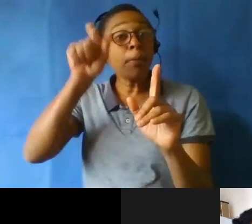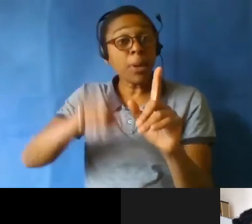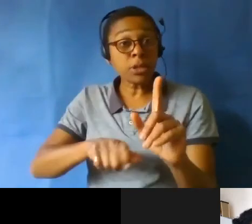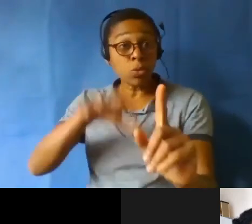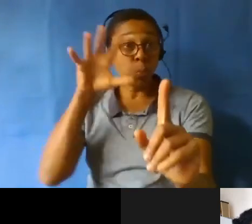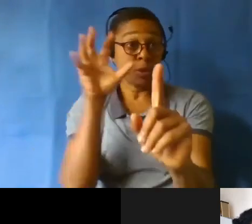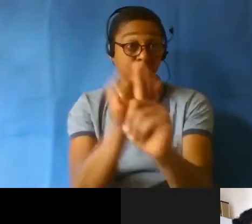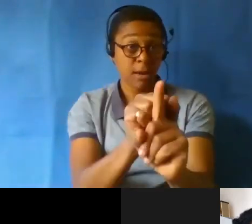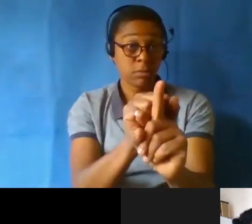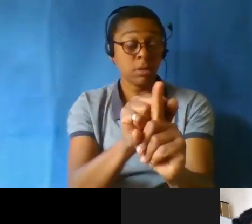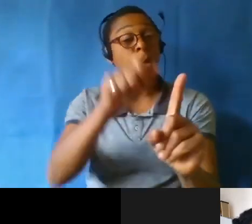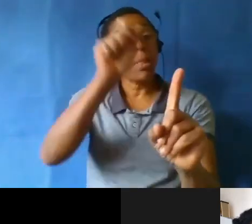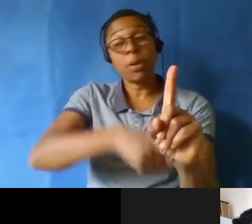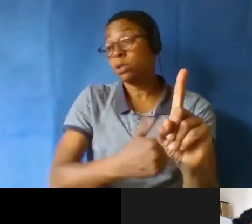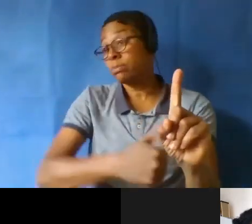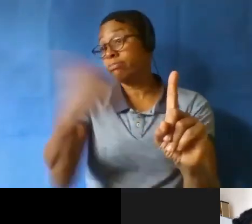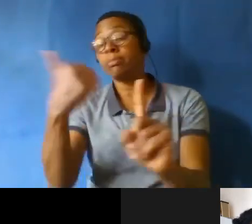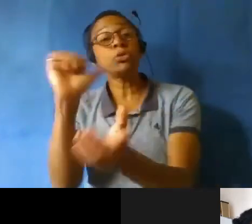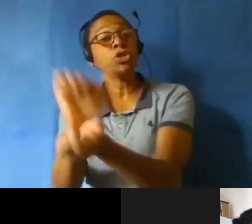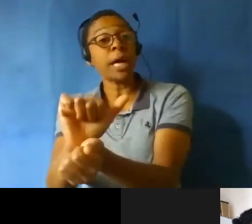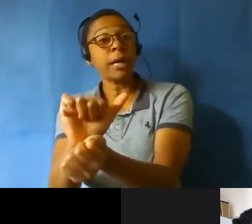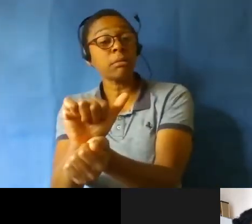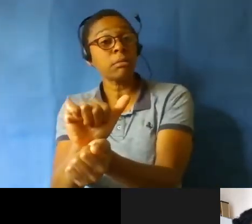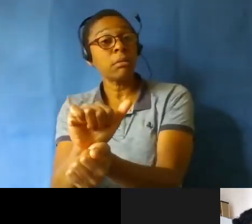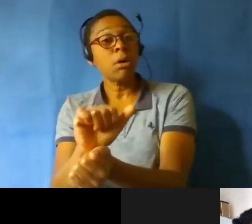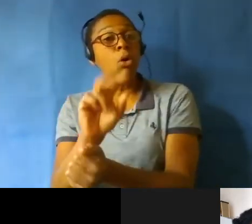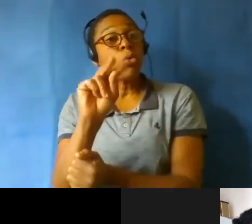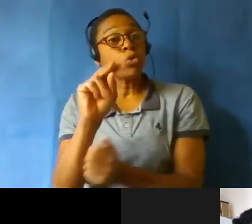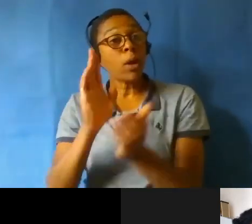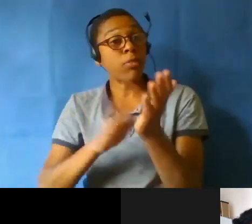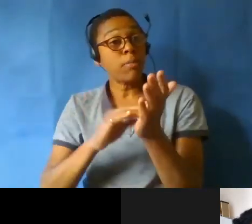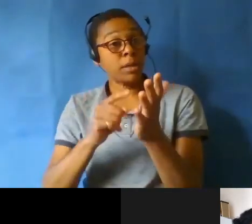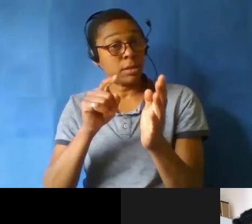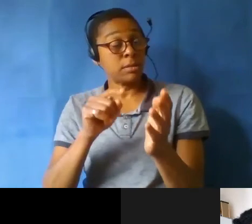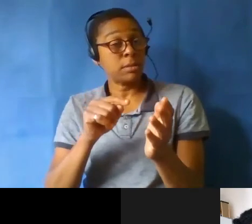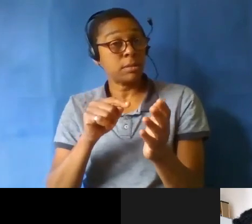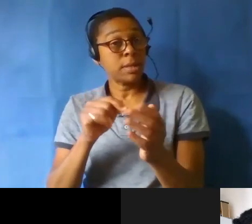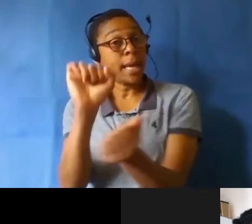was jailed, was sentenced to 12 months now we are being shown that our